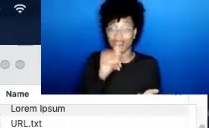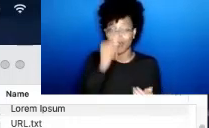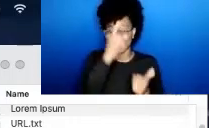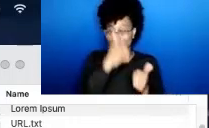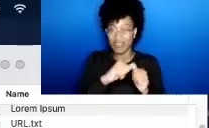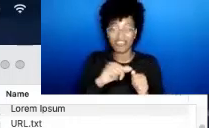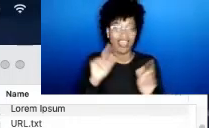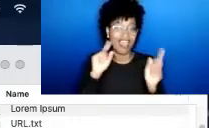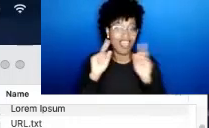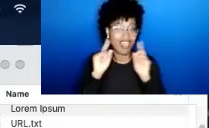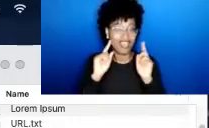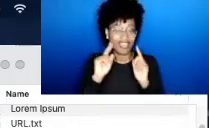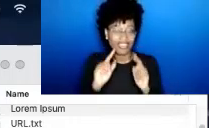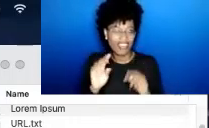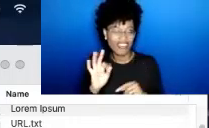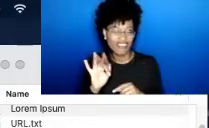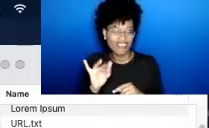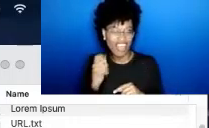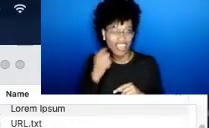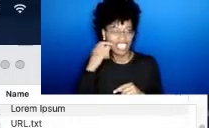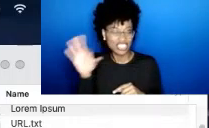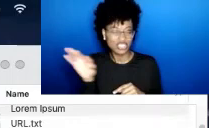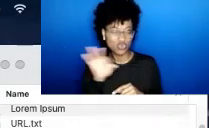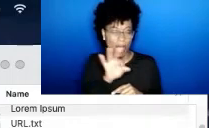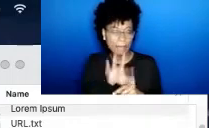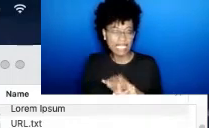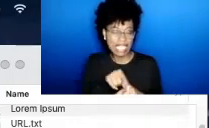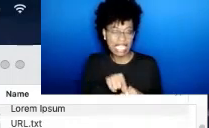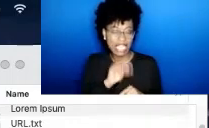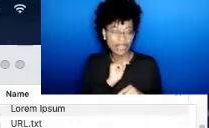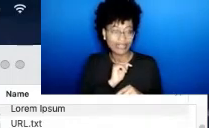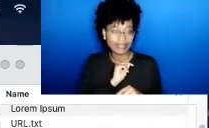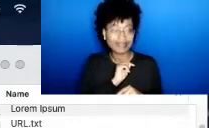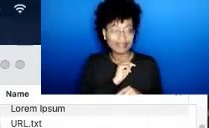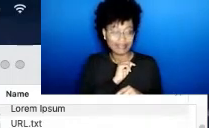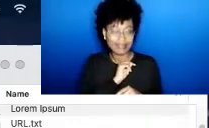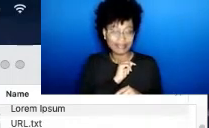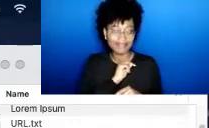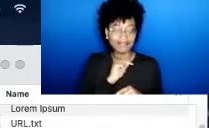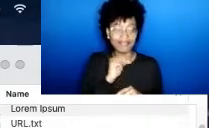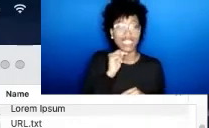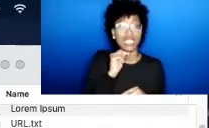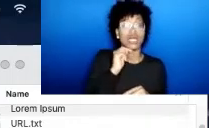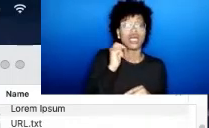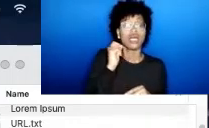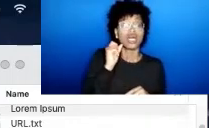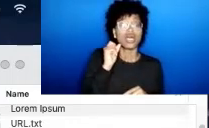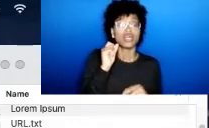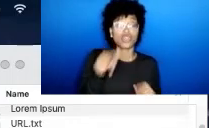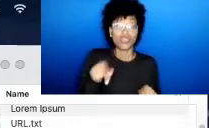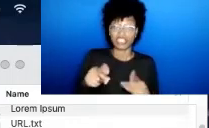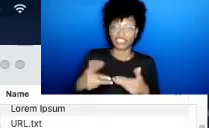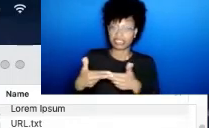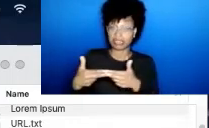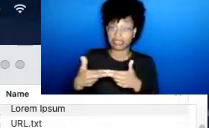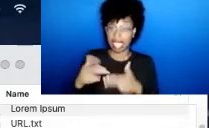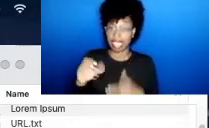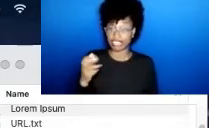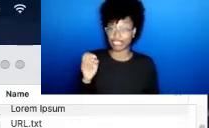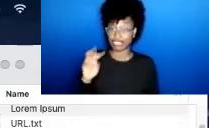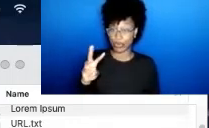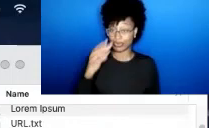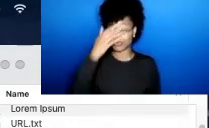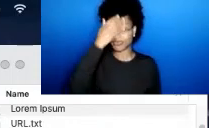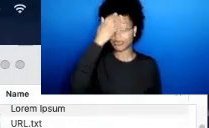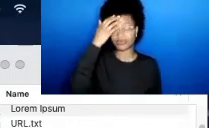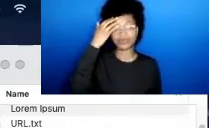the sound file that I just added. 07:10:28 Here is the slideshow. What happens